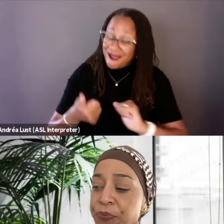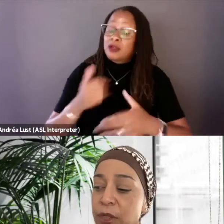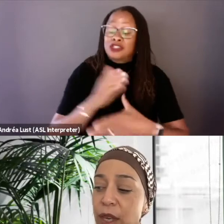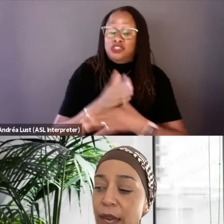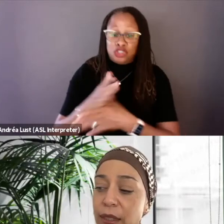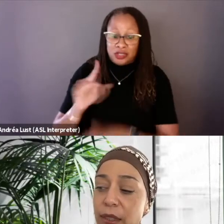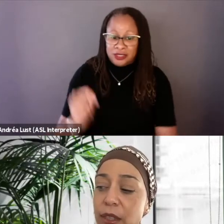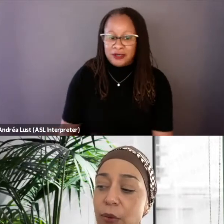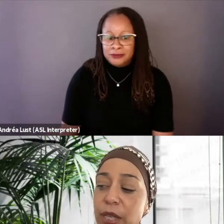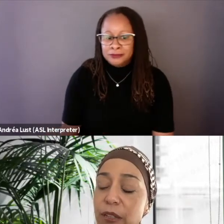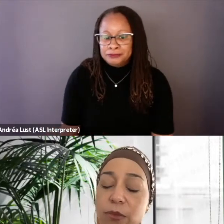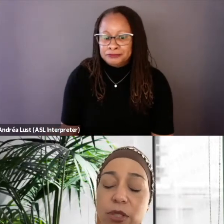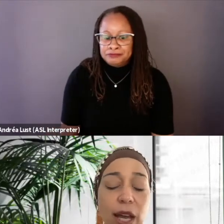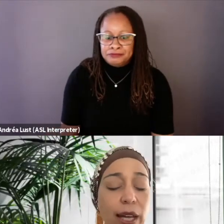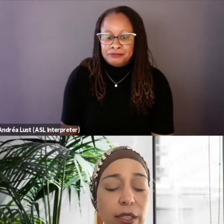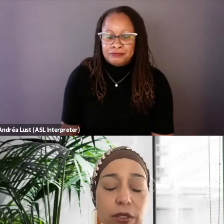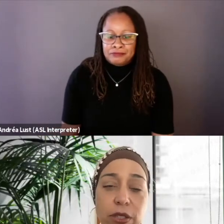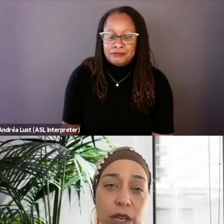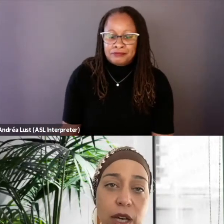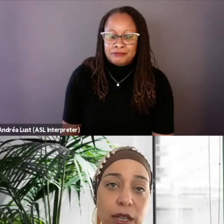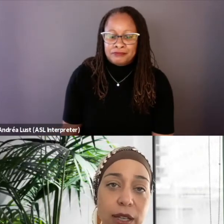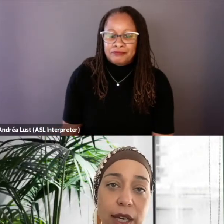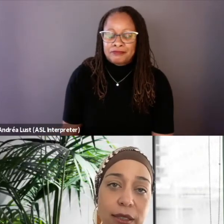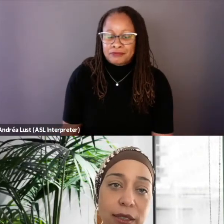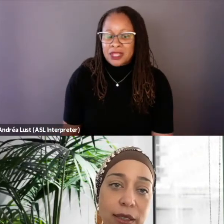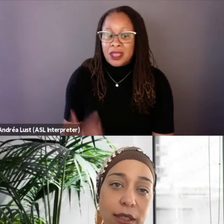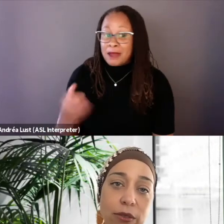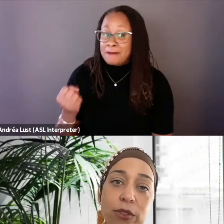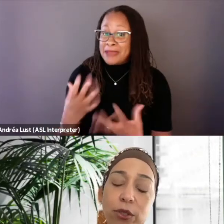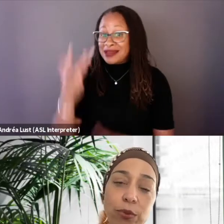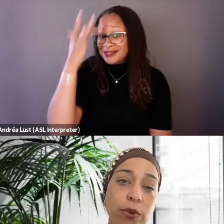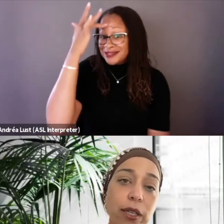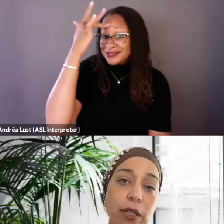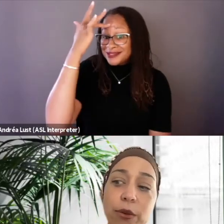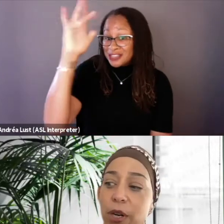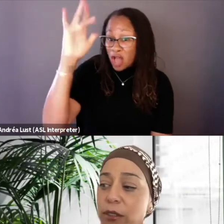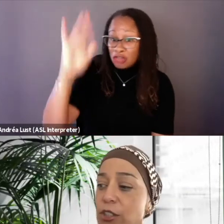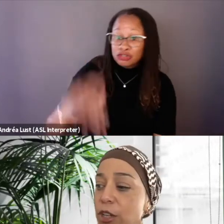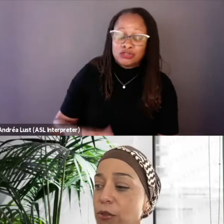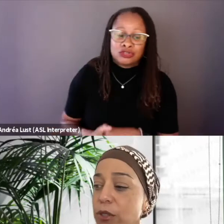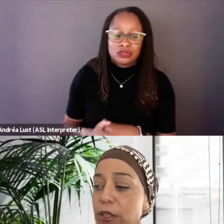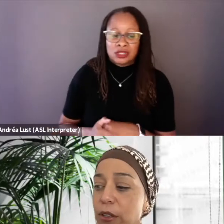And you know, many of them scholars and, you know, to your point, you know, Martha Jones, you know,